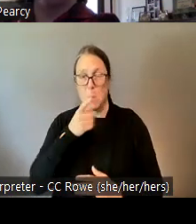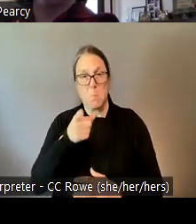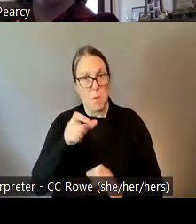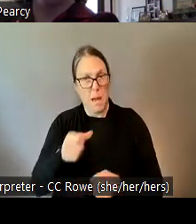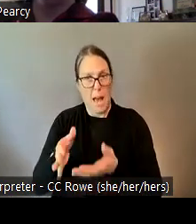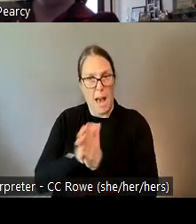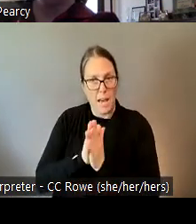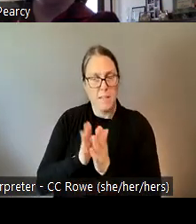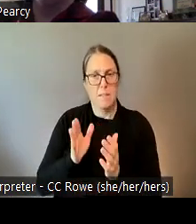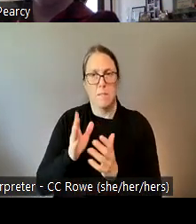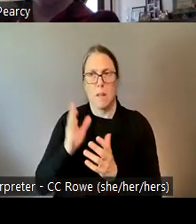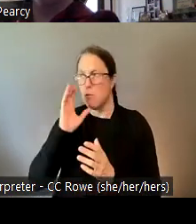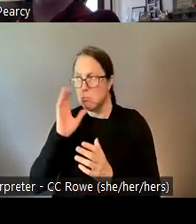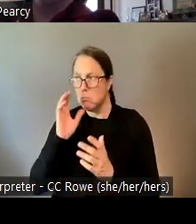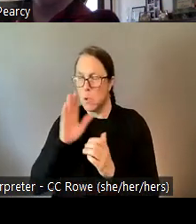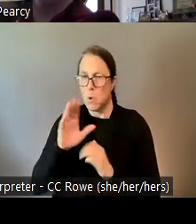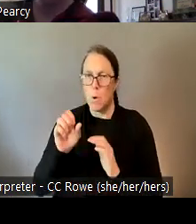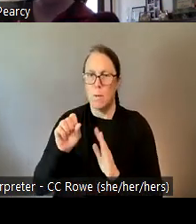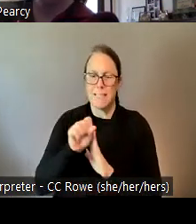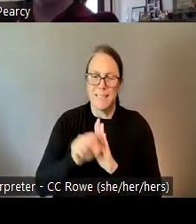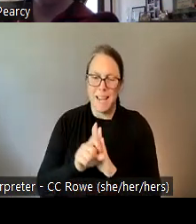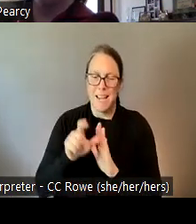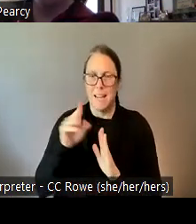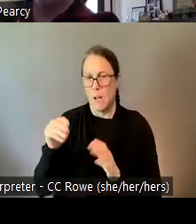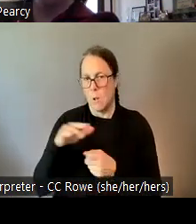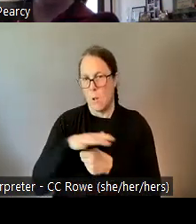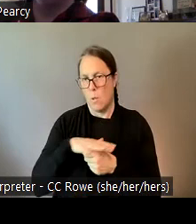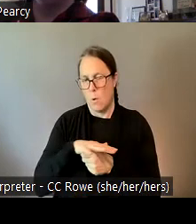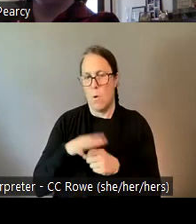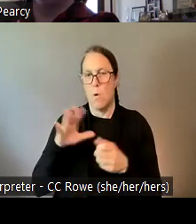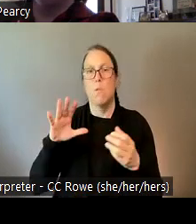or local cultural councils. They may have resources.